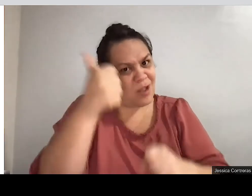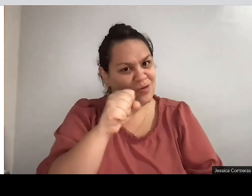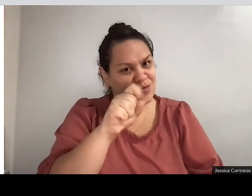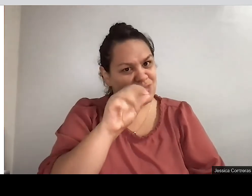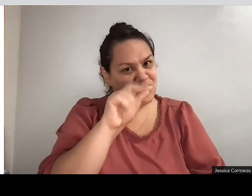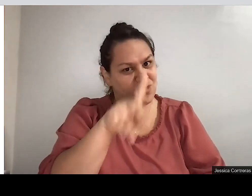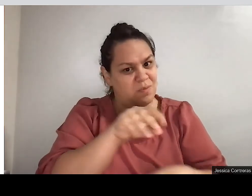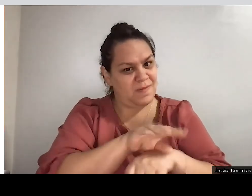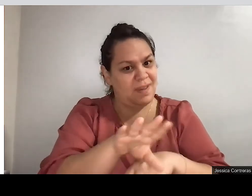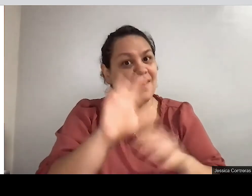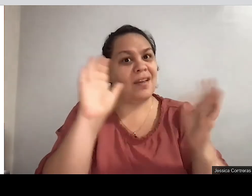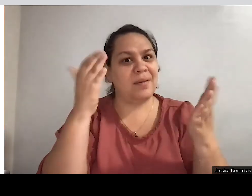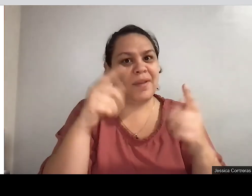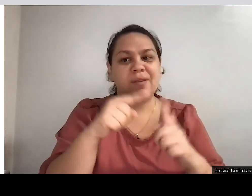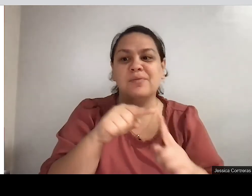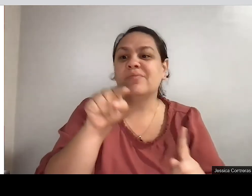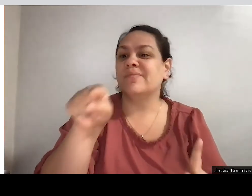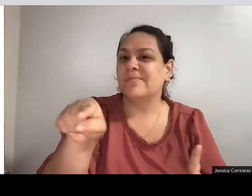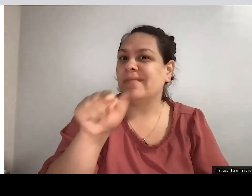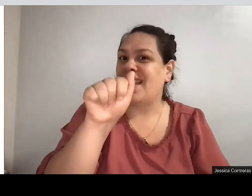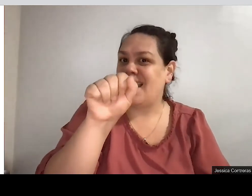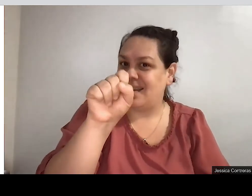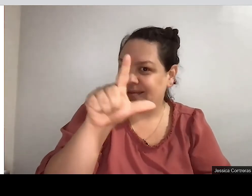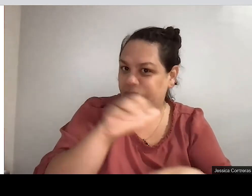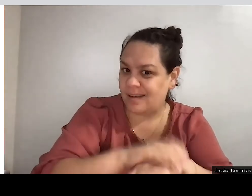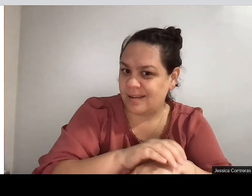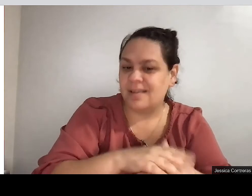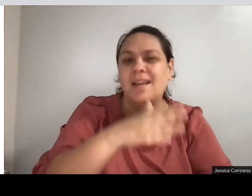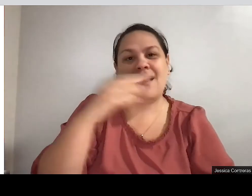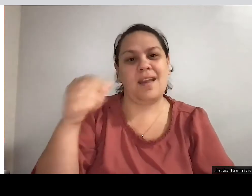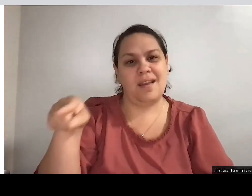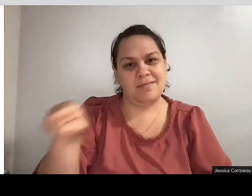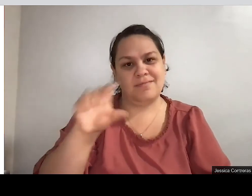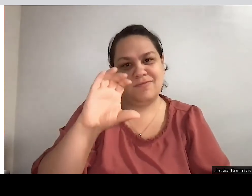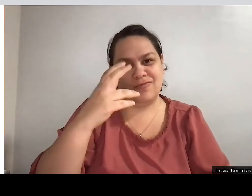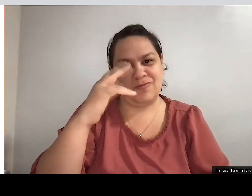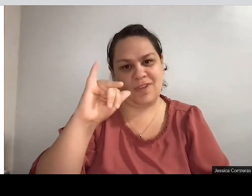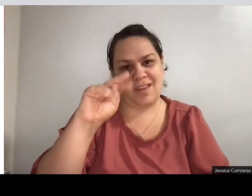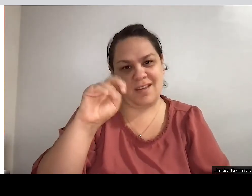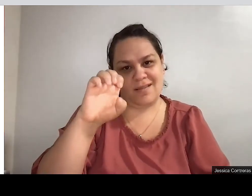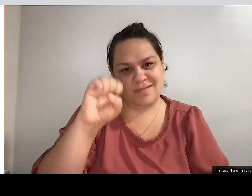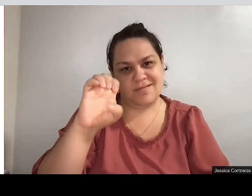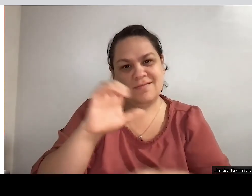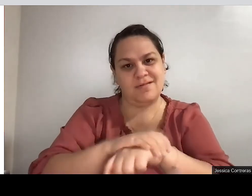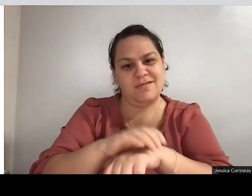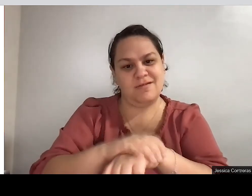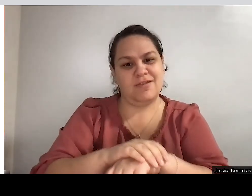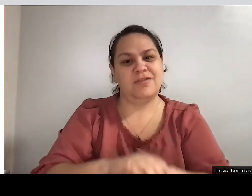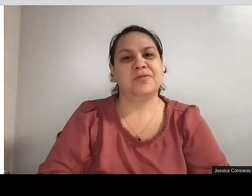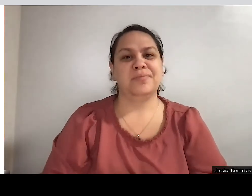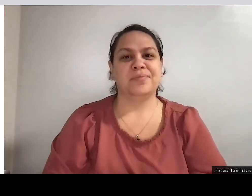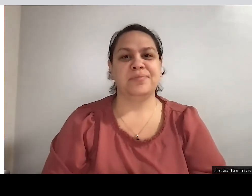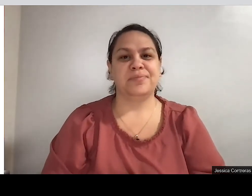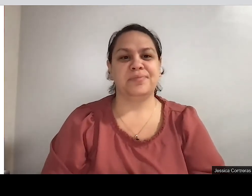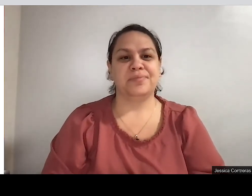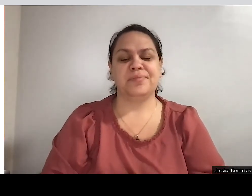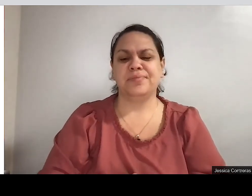showed the strongest Stroop effect, compared to ASL-English and Chinese-English bilinguals.